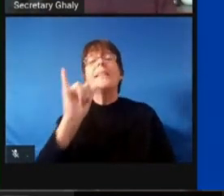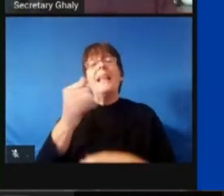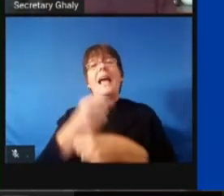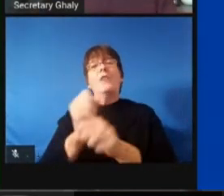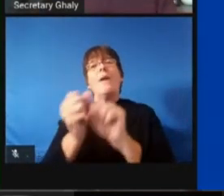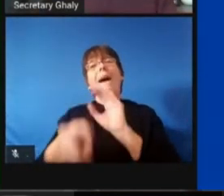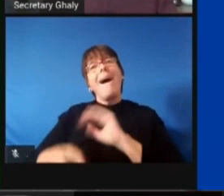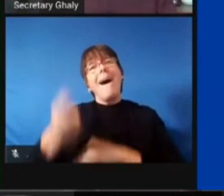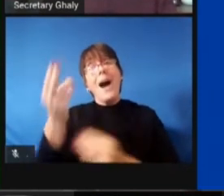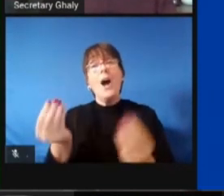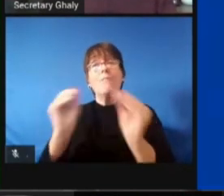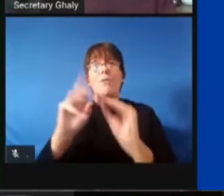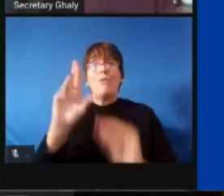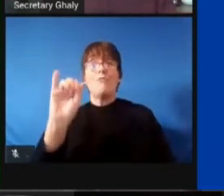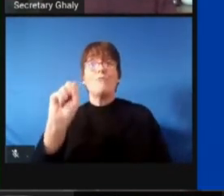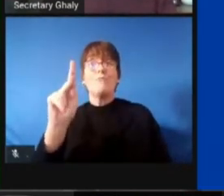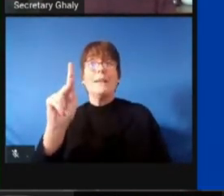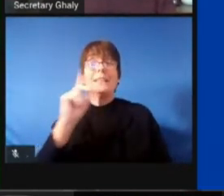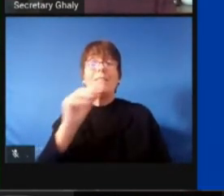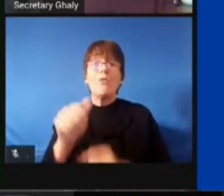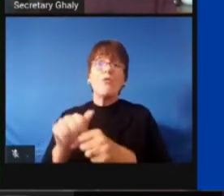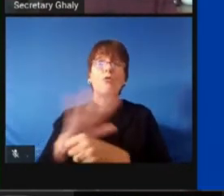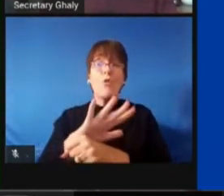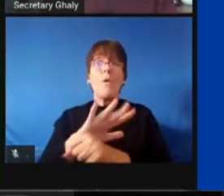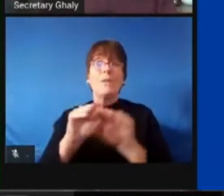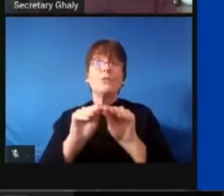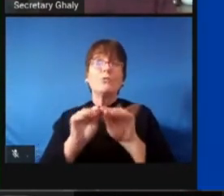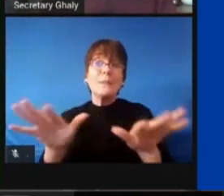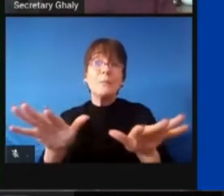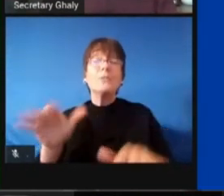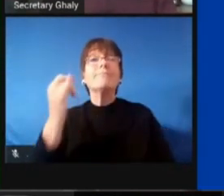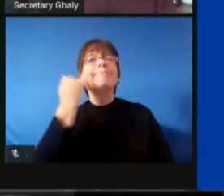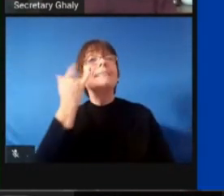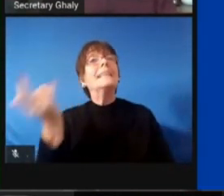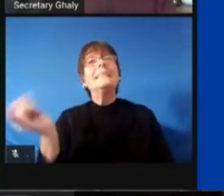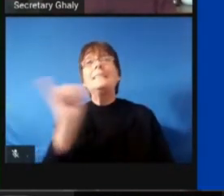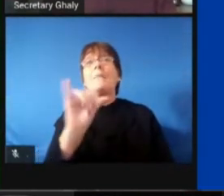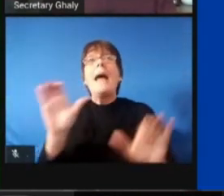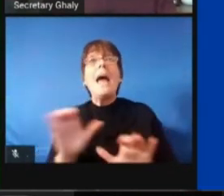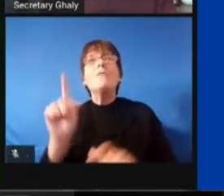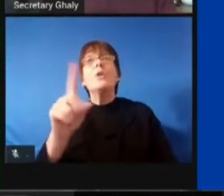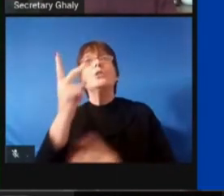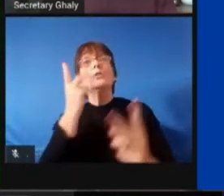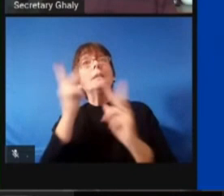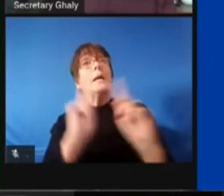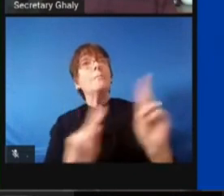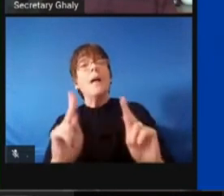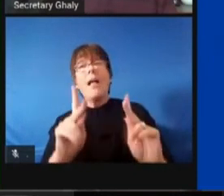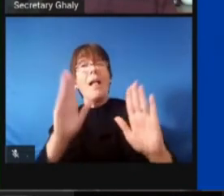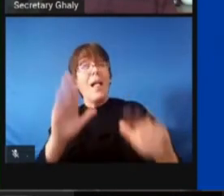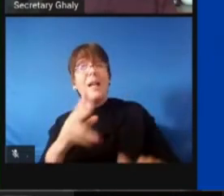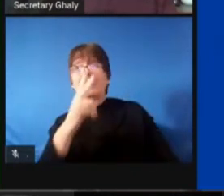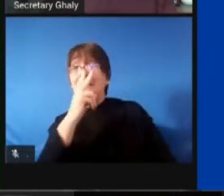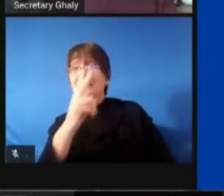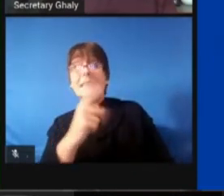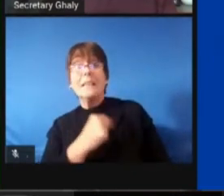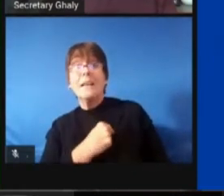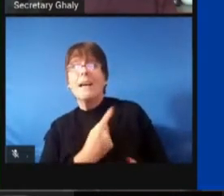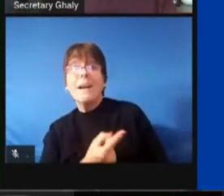ONE THING THAT WE KNOW OUR ACTIVITIES WHERE IT IS DIFFICULT TO MASK THE WHOLE TIME, FOR EXAMPLE EATING OR DRINKING. CREATE A HIGHER RISK FOR COVID